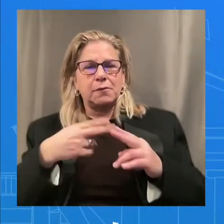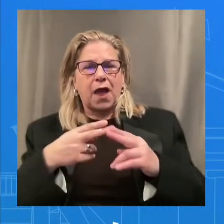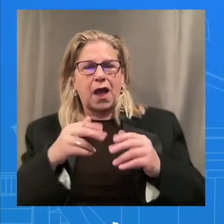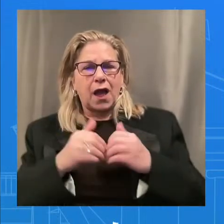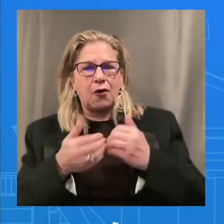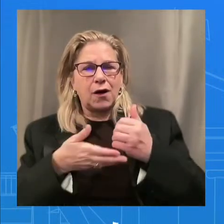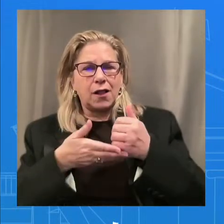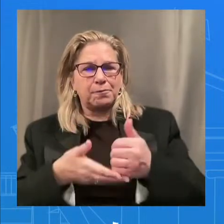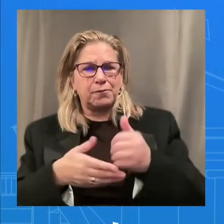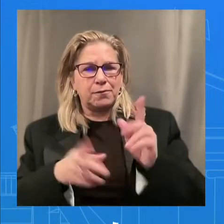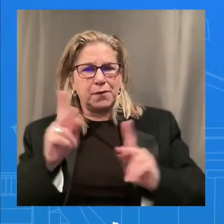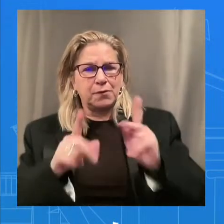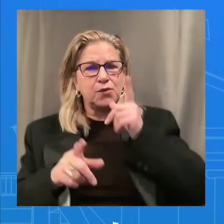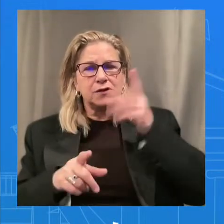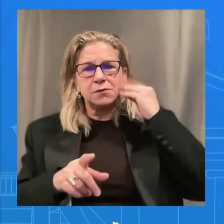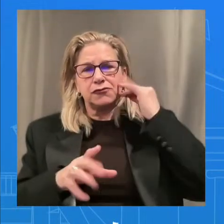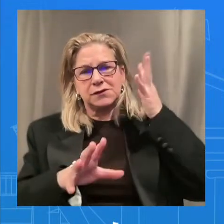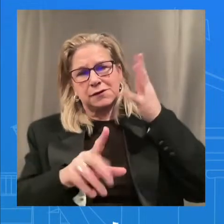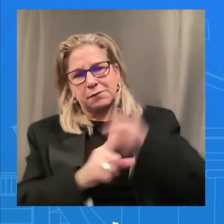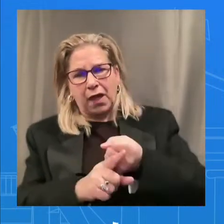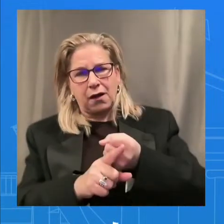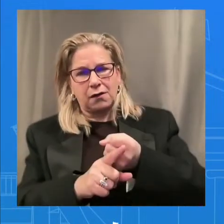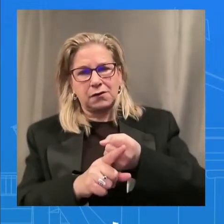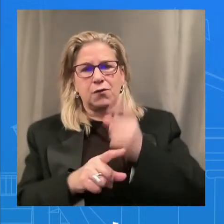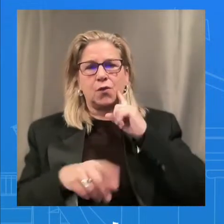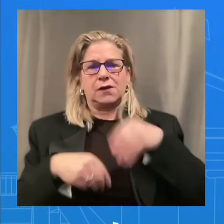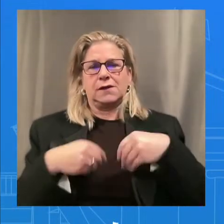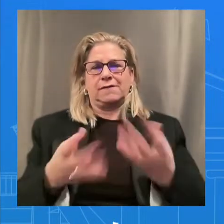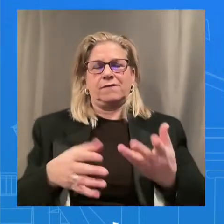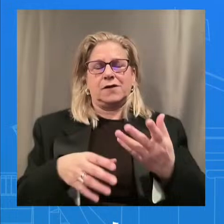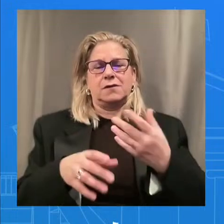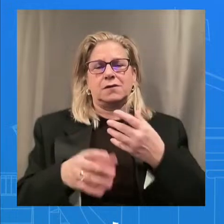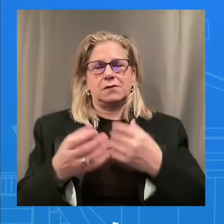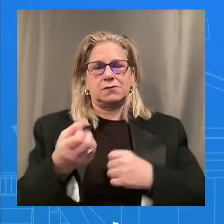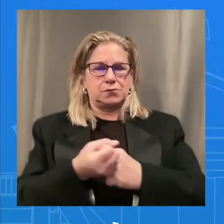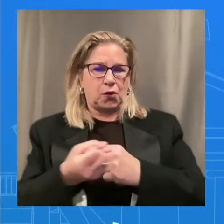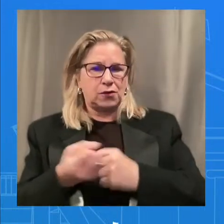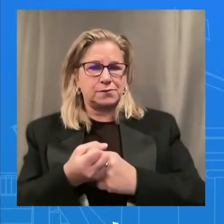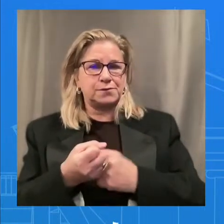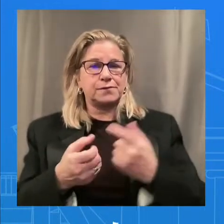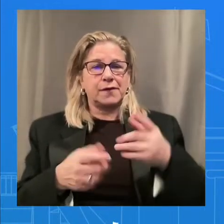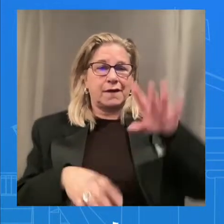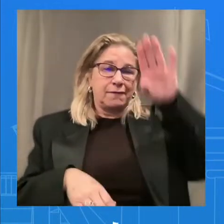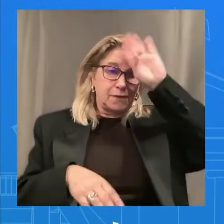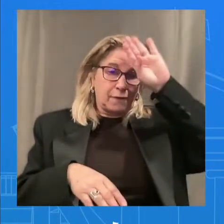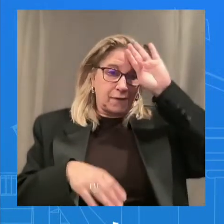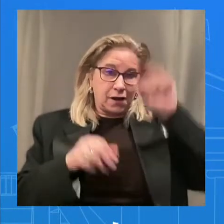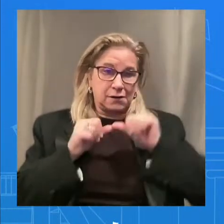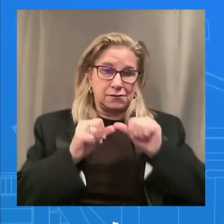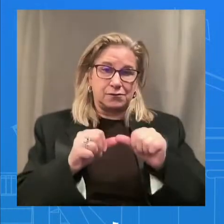And finally, before I turn it over to -- to our national security advisor, Jake Sullivan, I just want to acknowledge April Ryan,